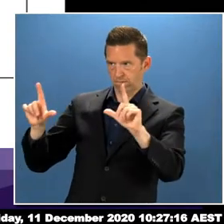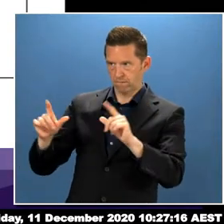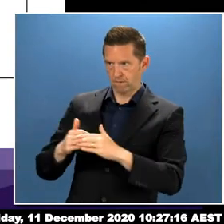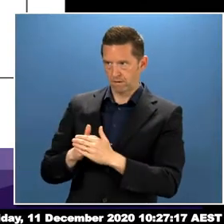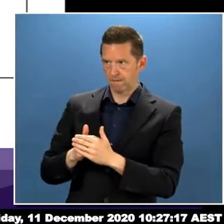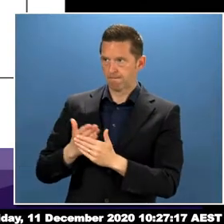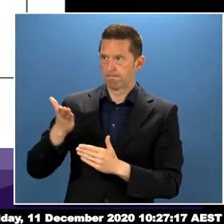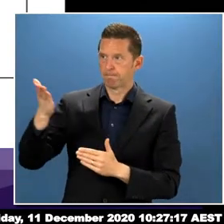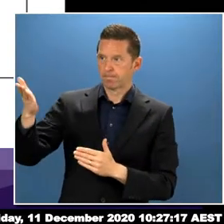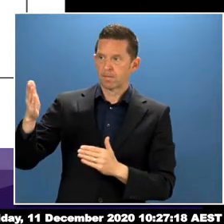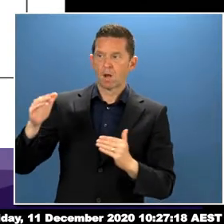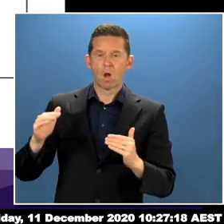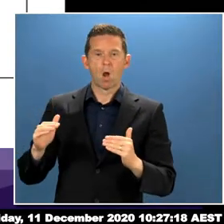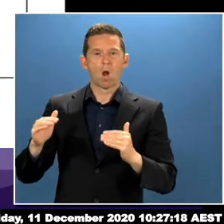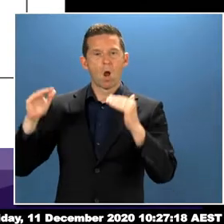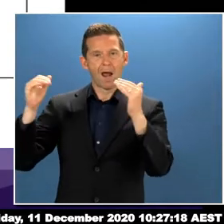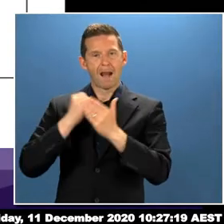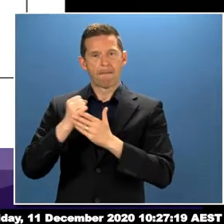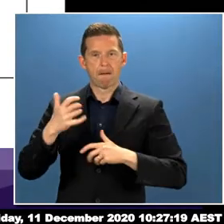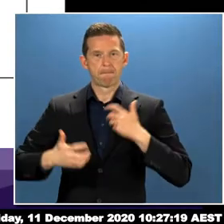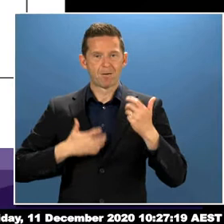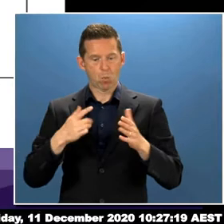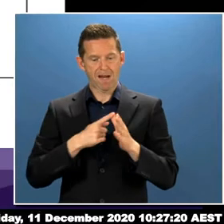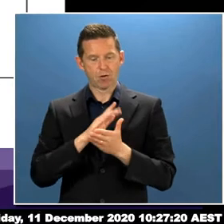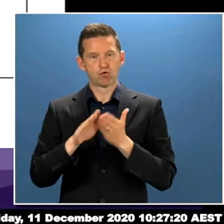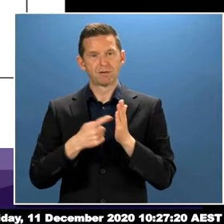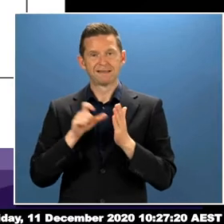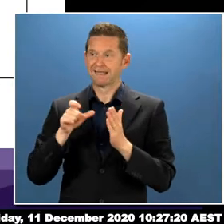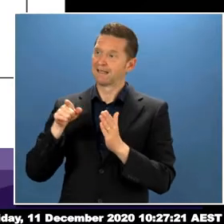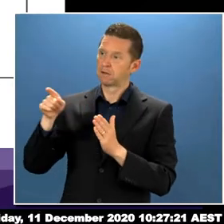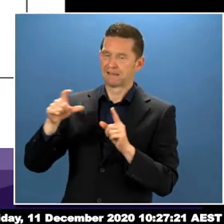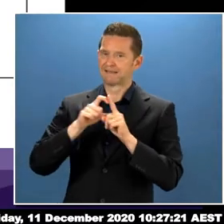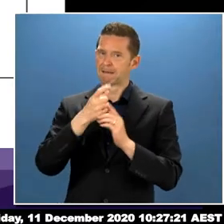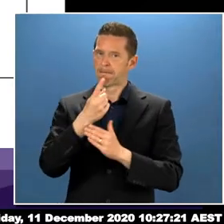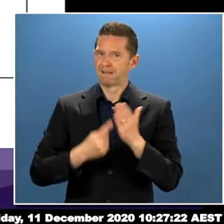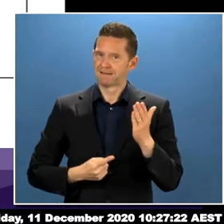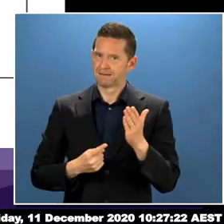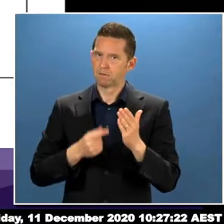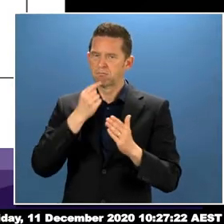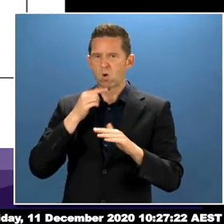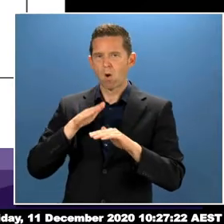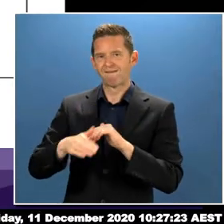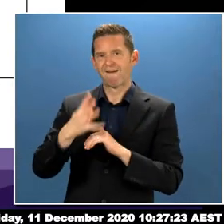to the Australian Human Rights Commission is in disability. It averages a little bit over 40 per cent per year,